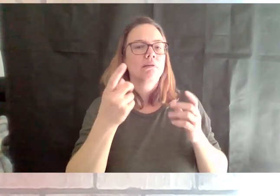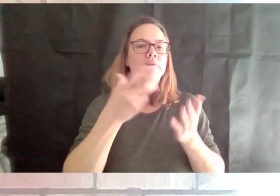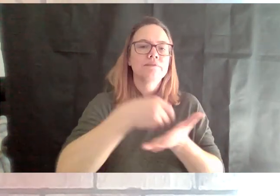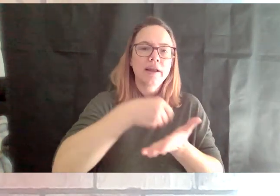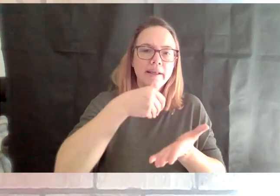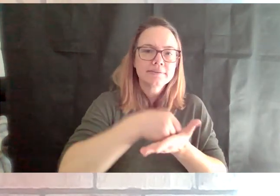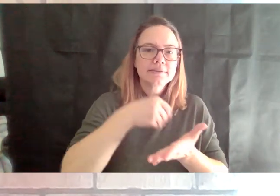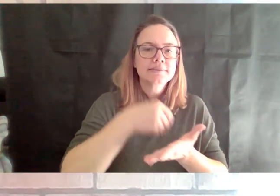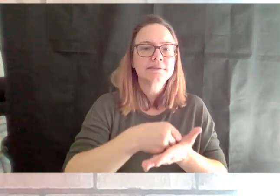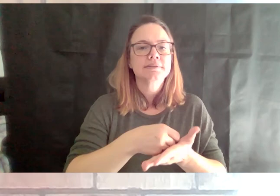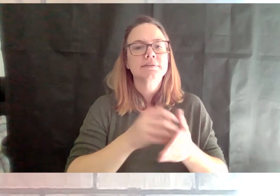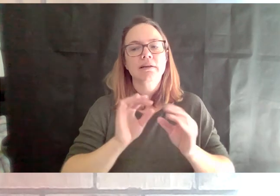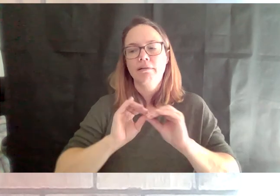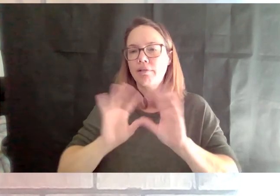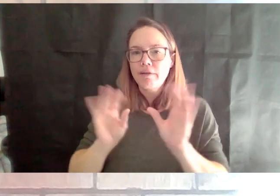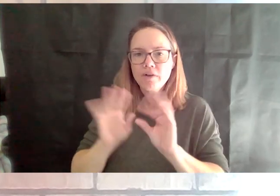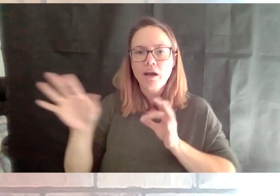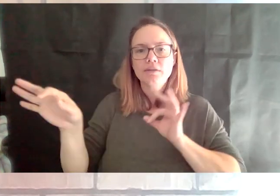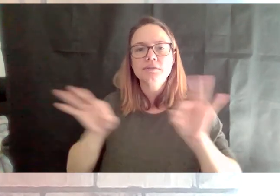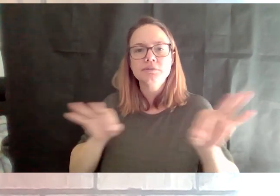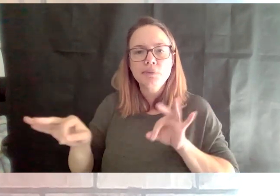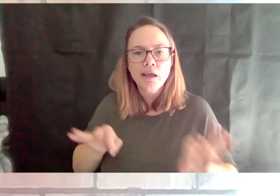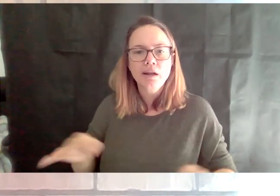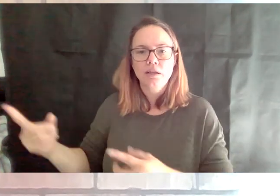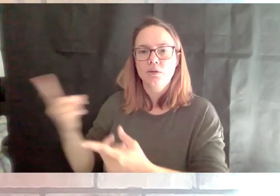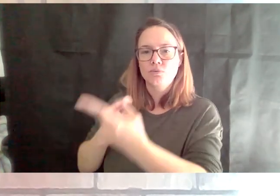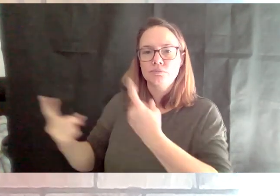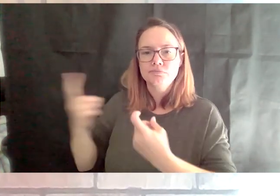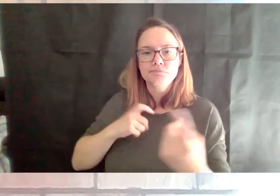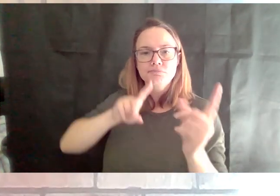about their funds, et cetera, or any questions they may have.